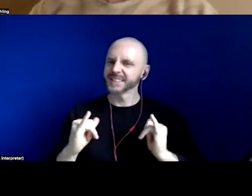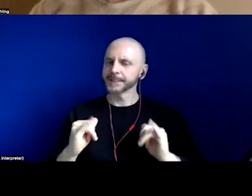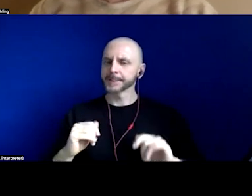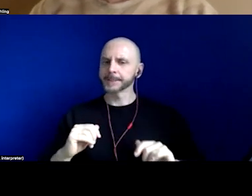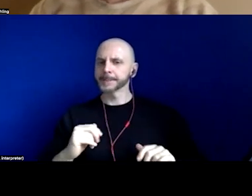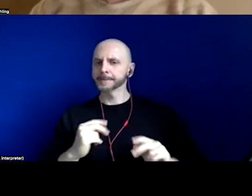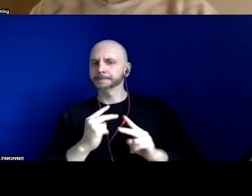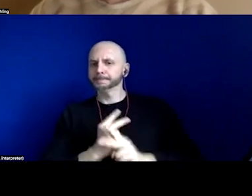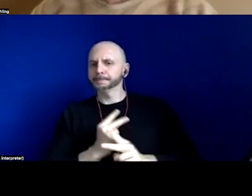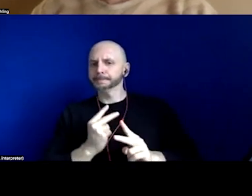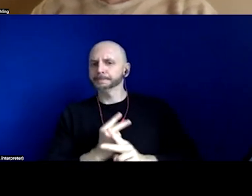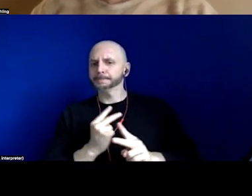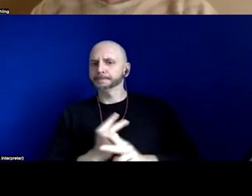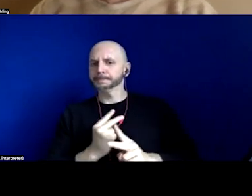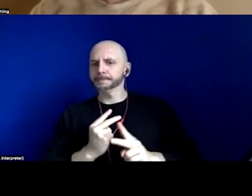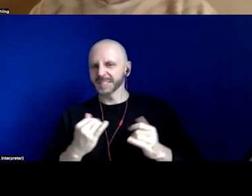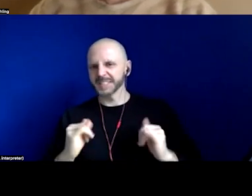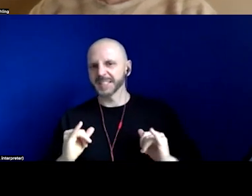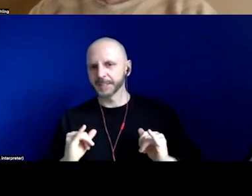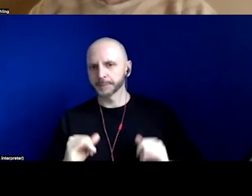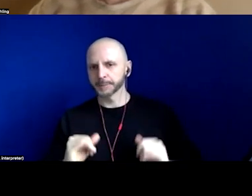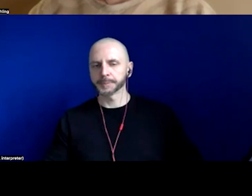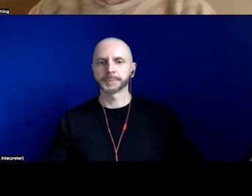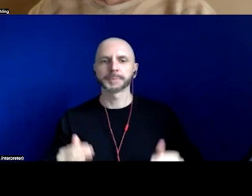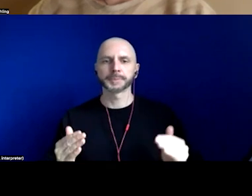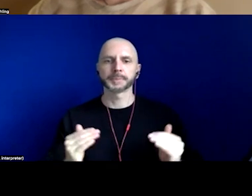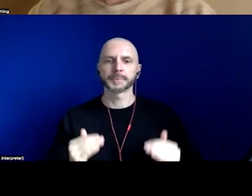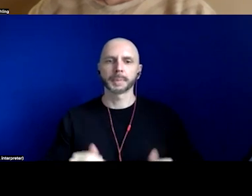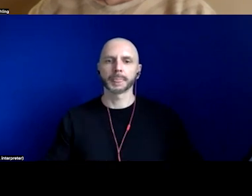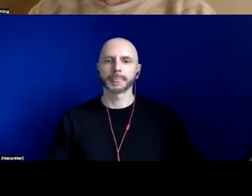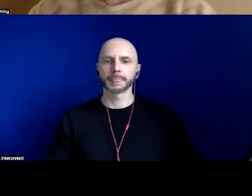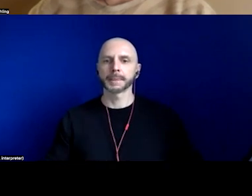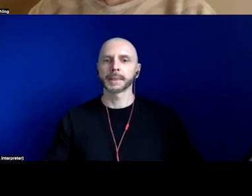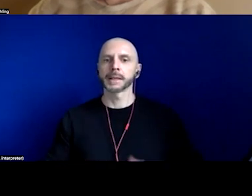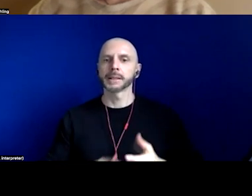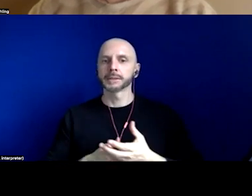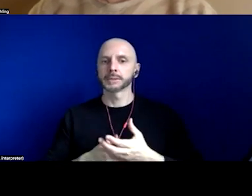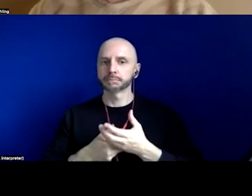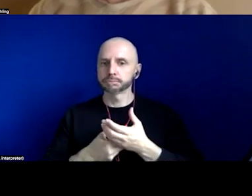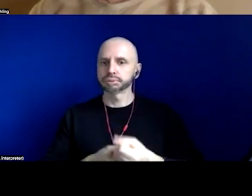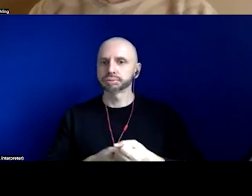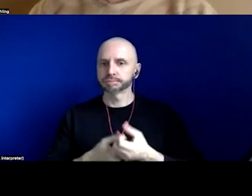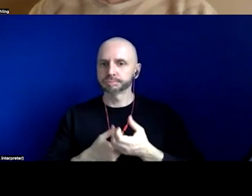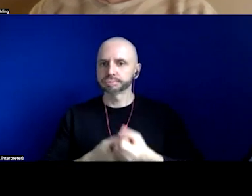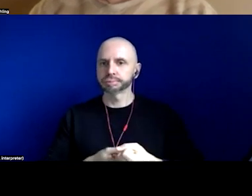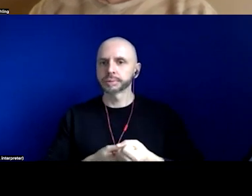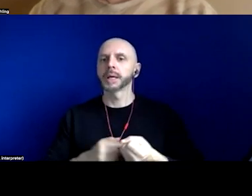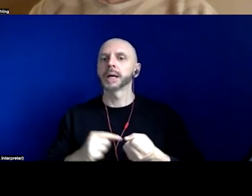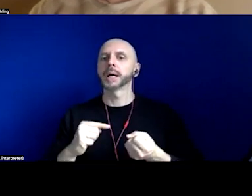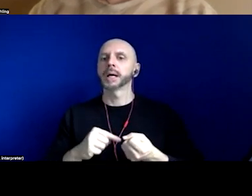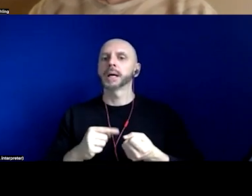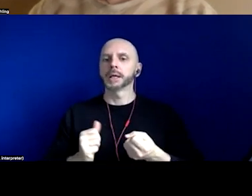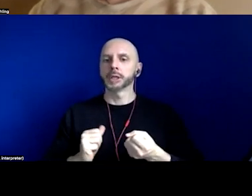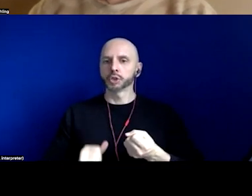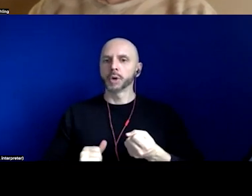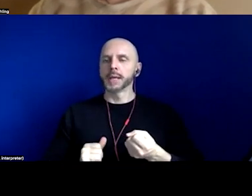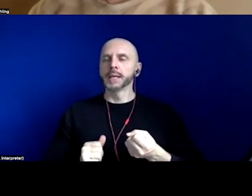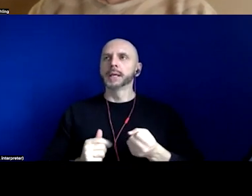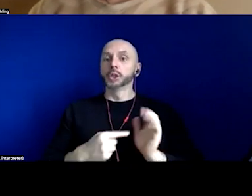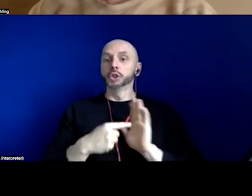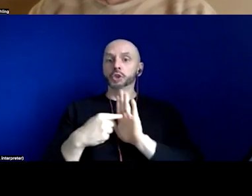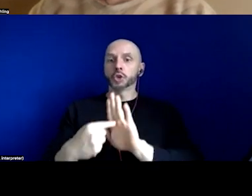can we disclose how AI-enhanced tools have been used. We looked at a lot of different examples.